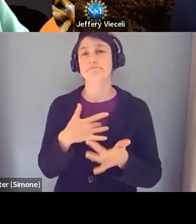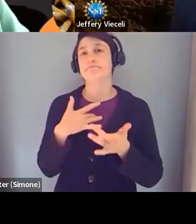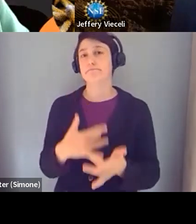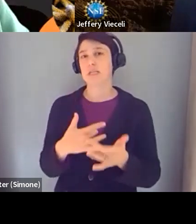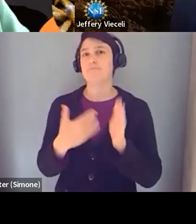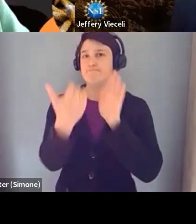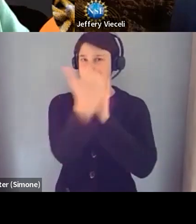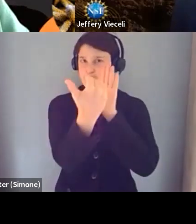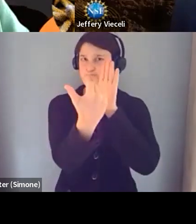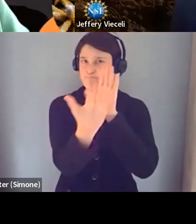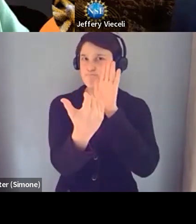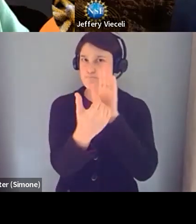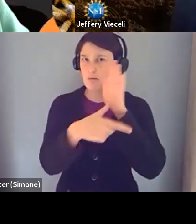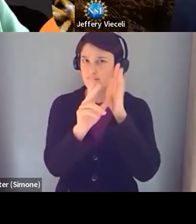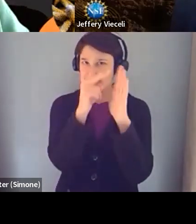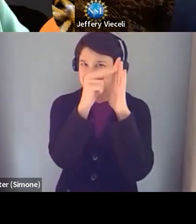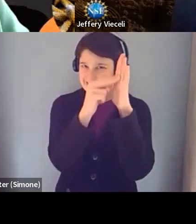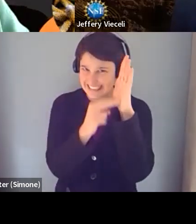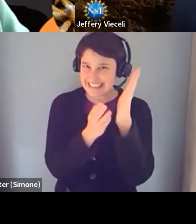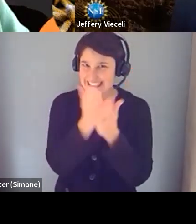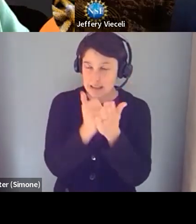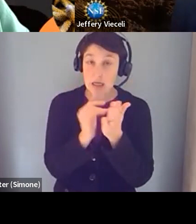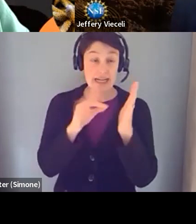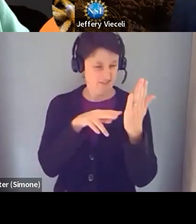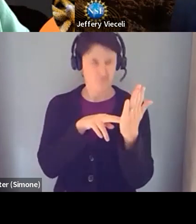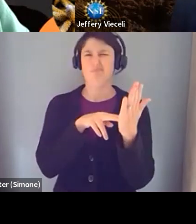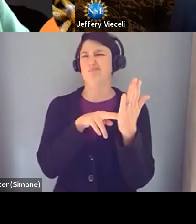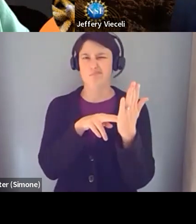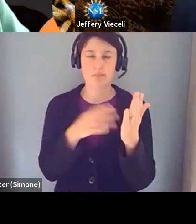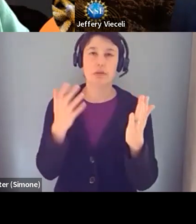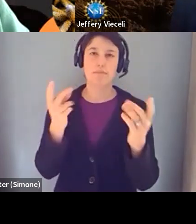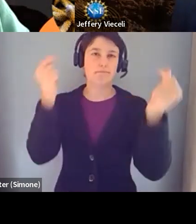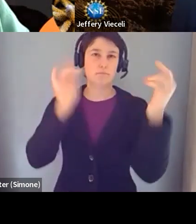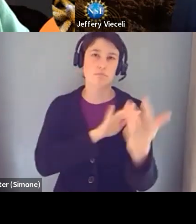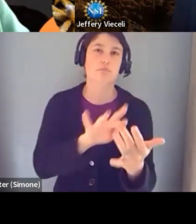And if I see something, I immediately reach out to the sponsored program officer.